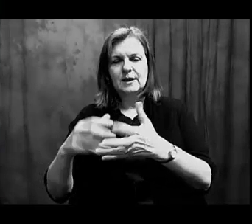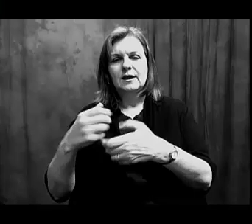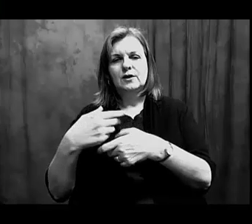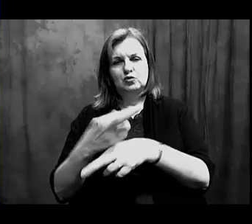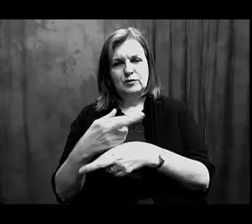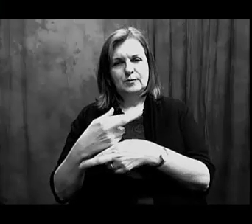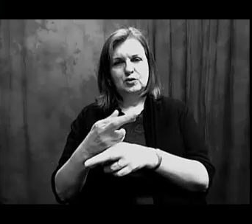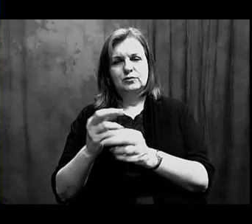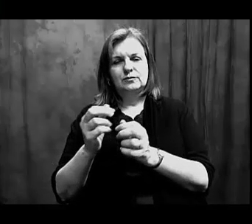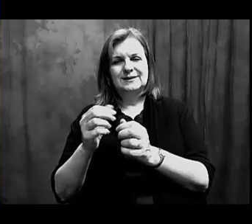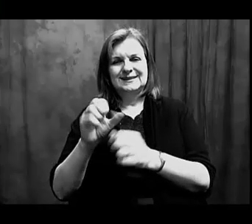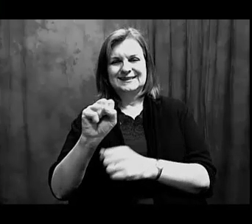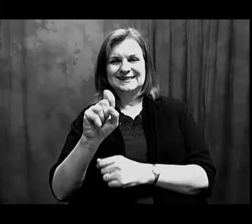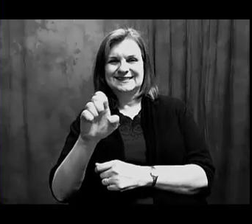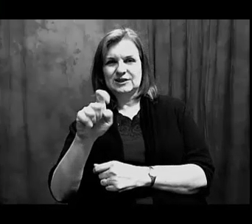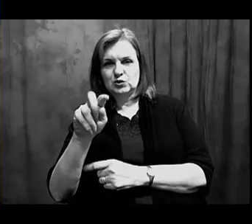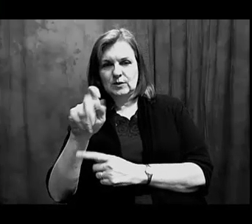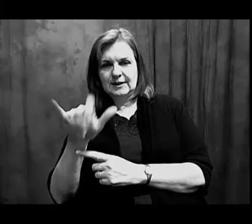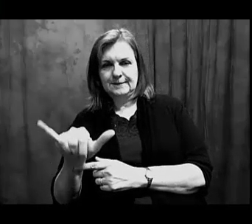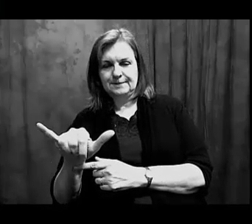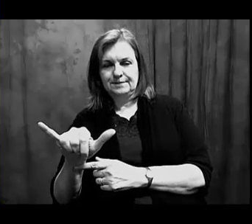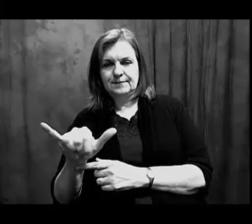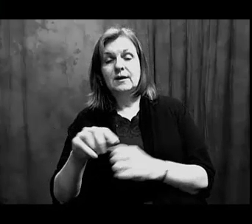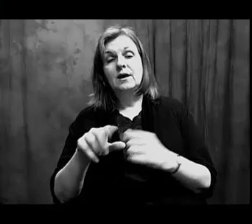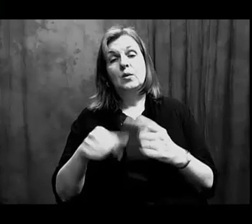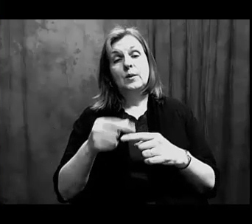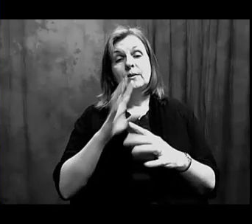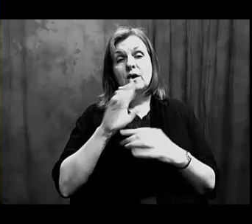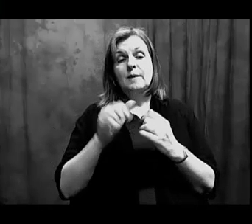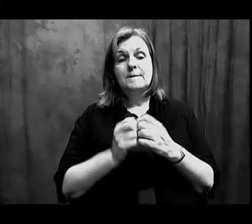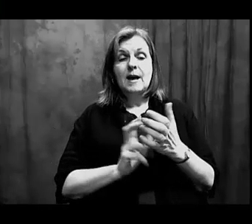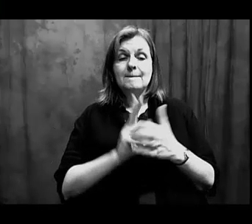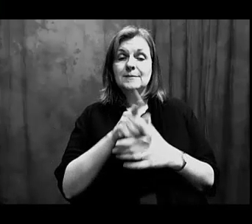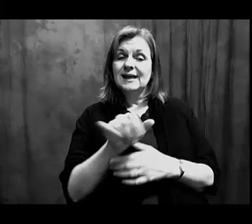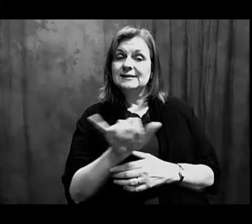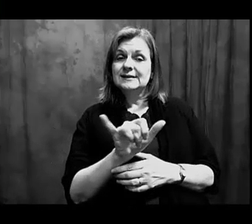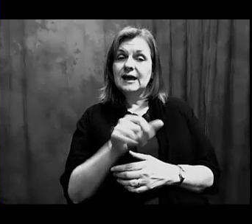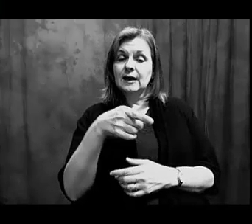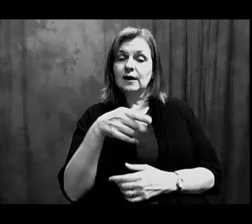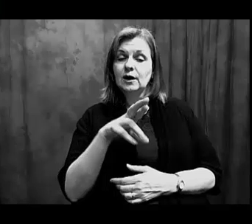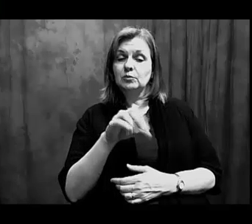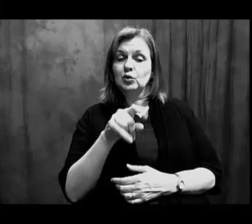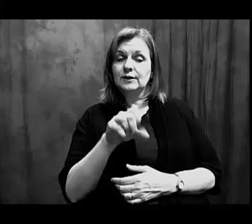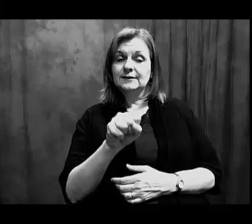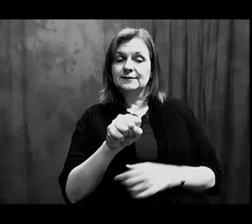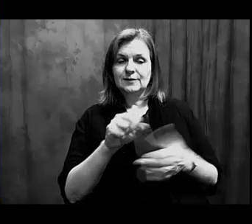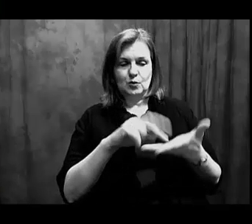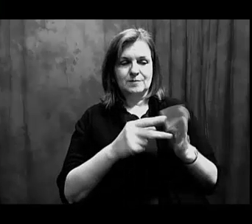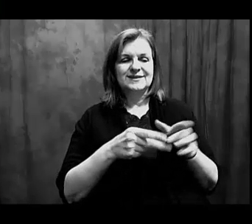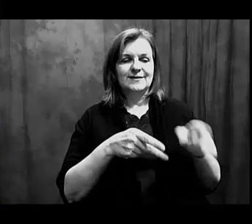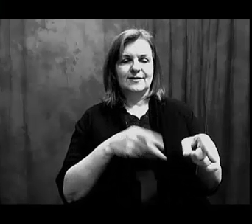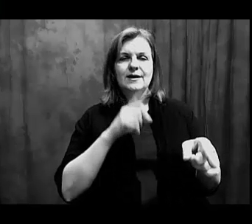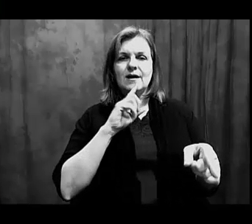with our plant like protists when we say they are plant-like we mean that they are autotrophs